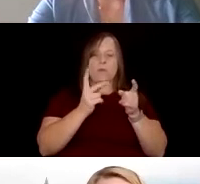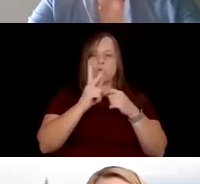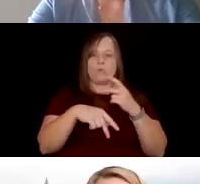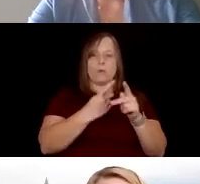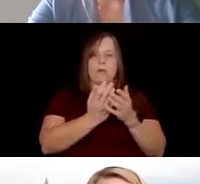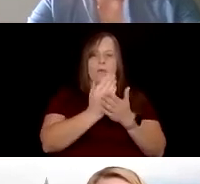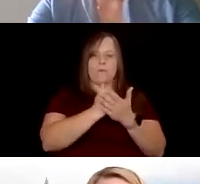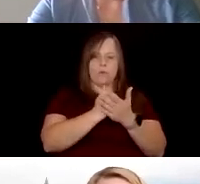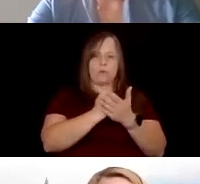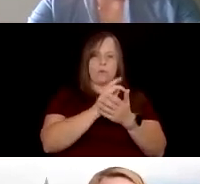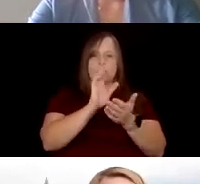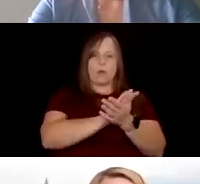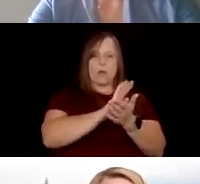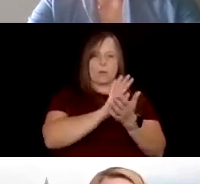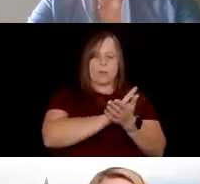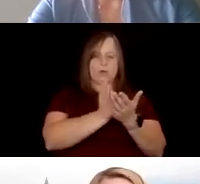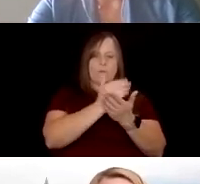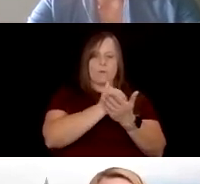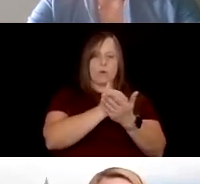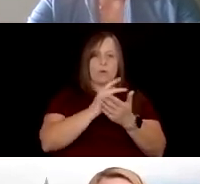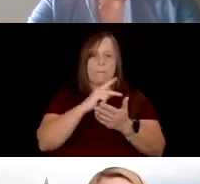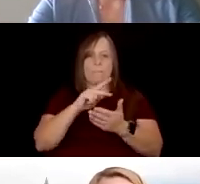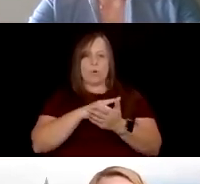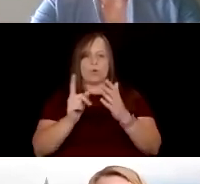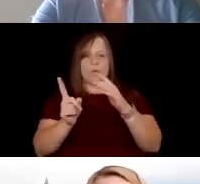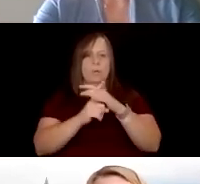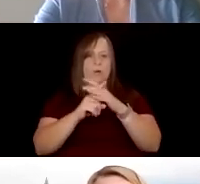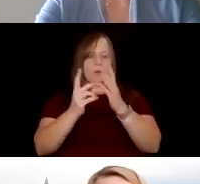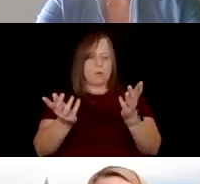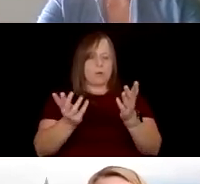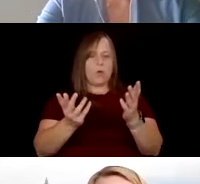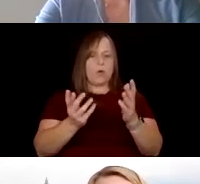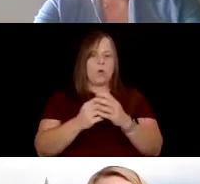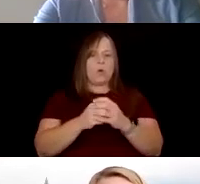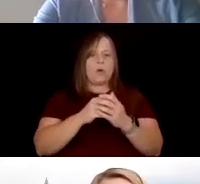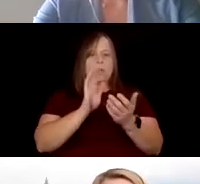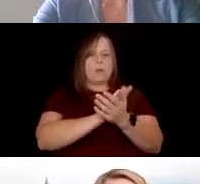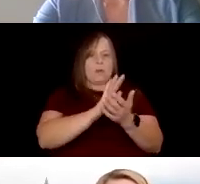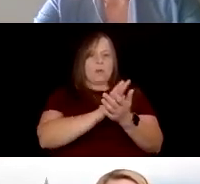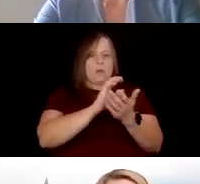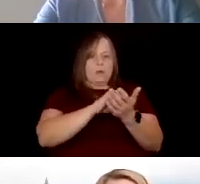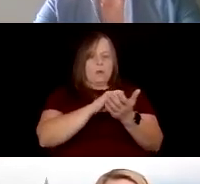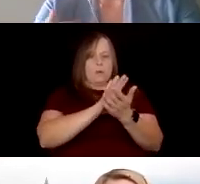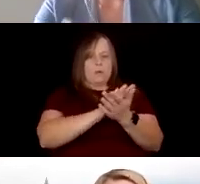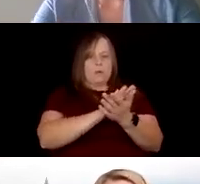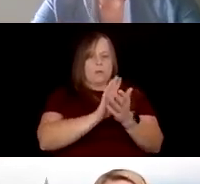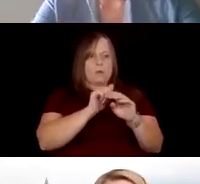There is a documentary record review and personal appearance hearing. So a documentary record review is when you send in the application packet.